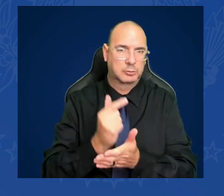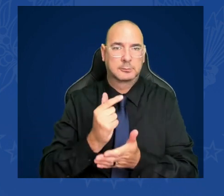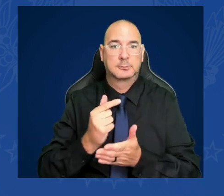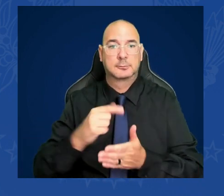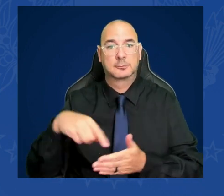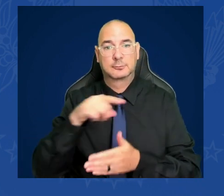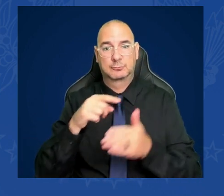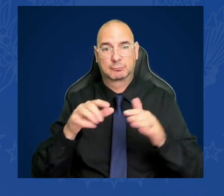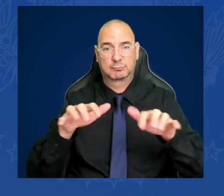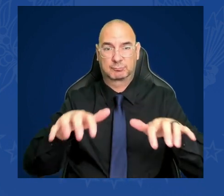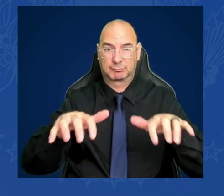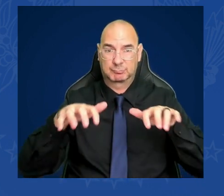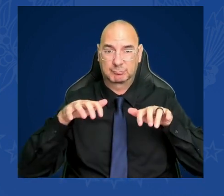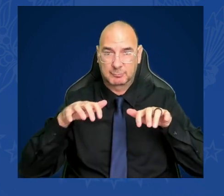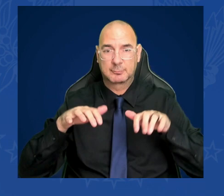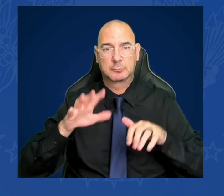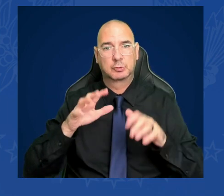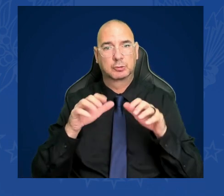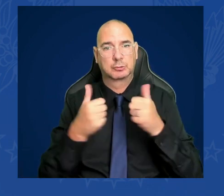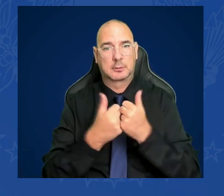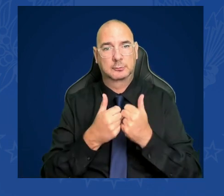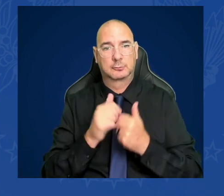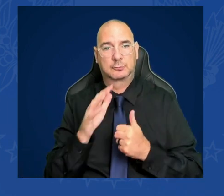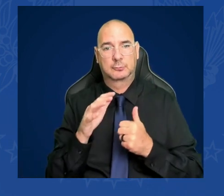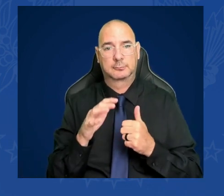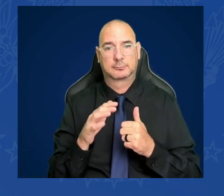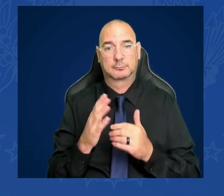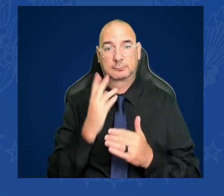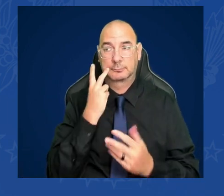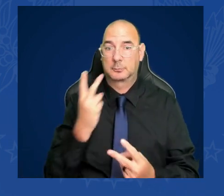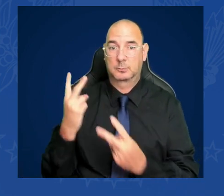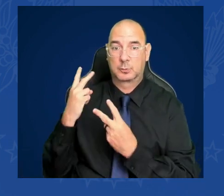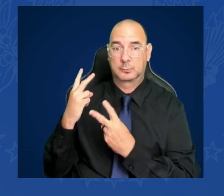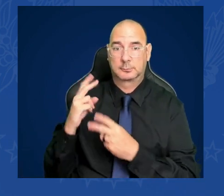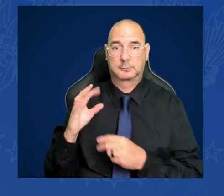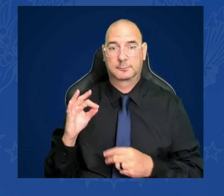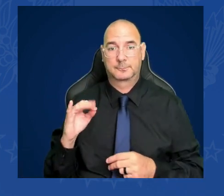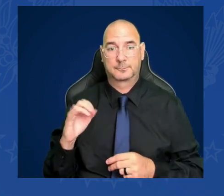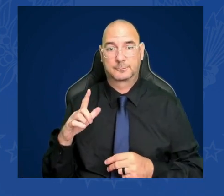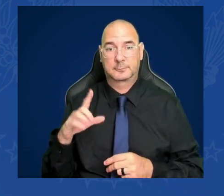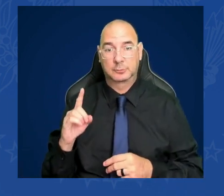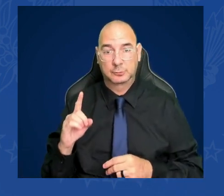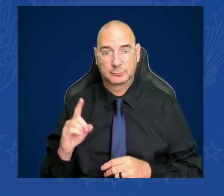and in the sames stretch your intellect in Satterlee and McAllister halls